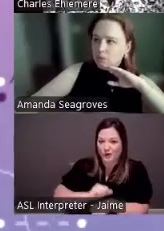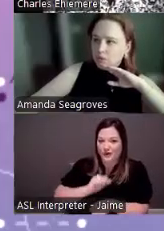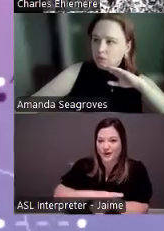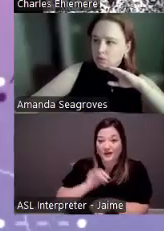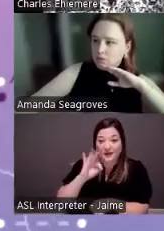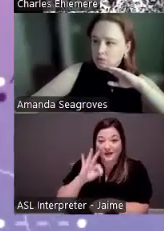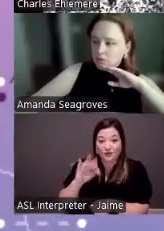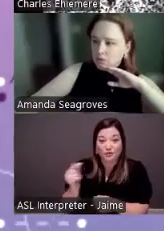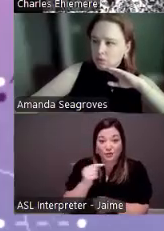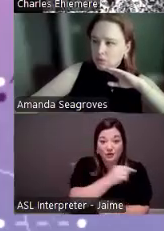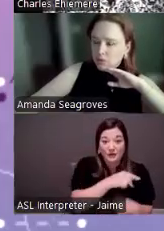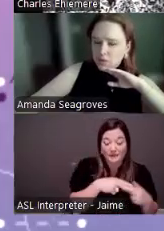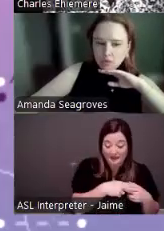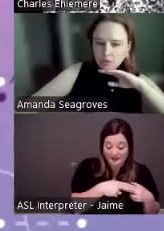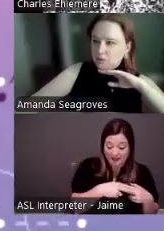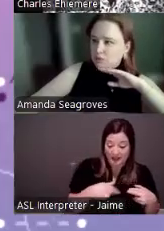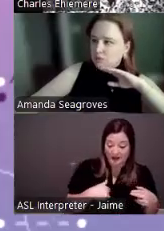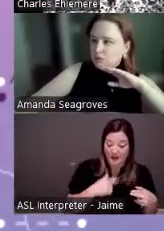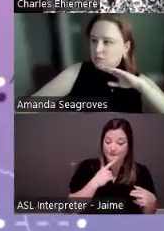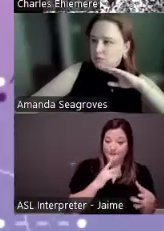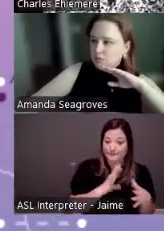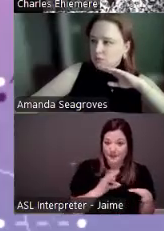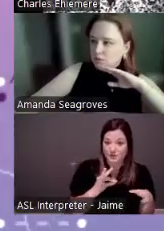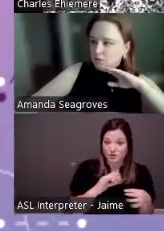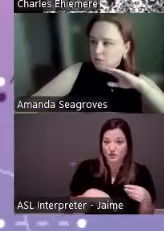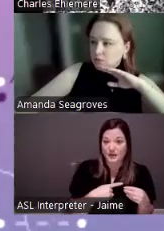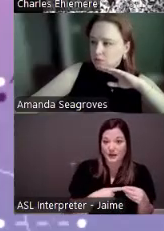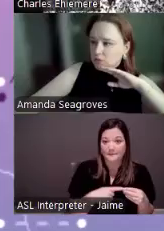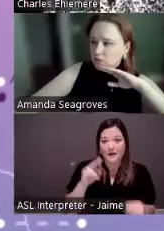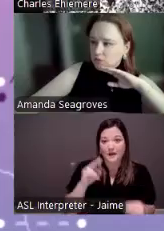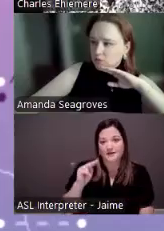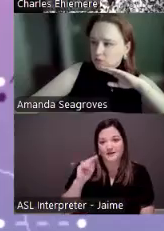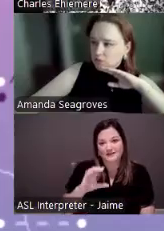see where I mentioned about NCC permission.